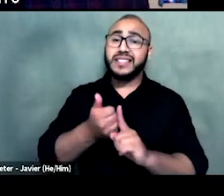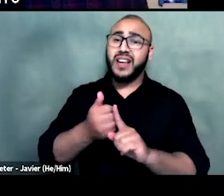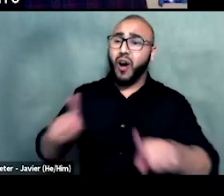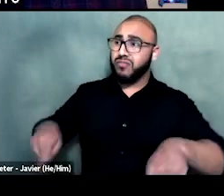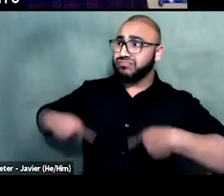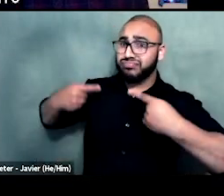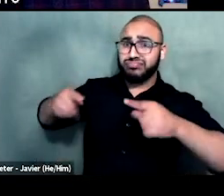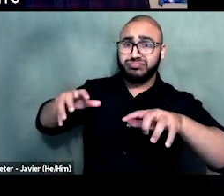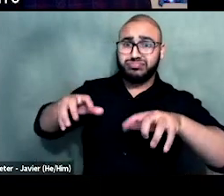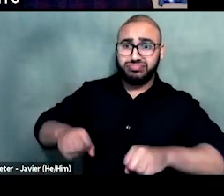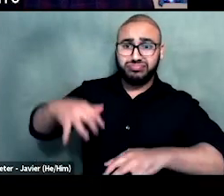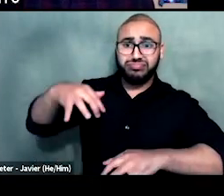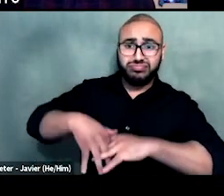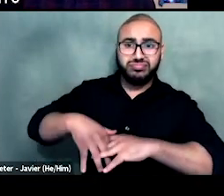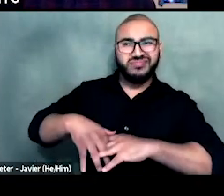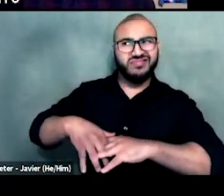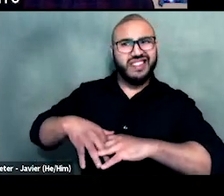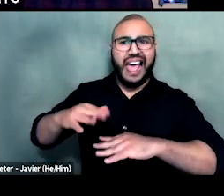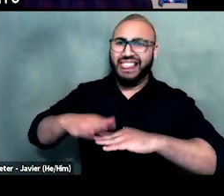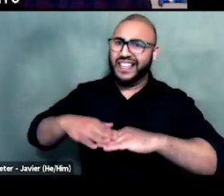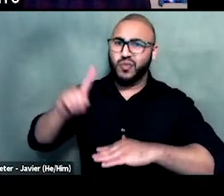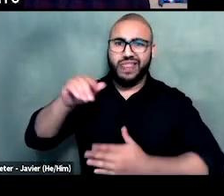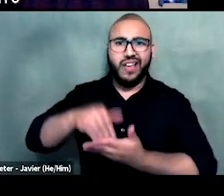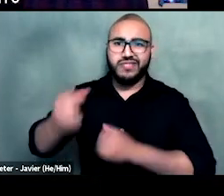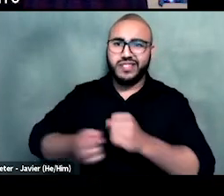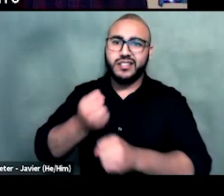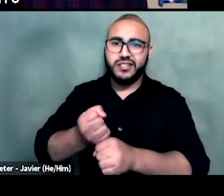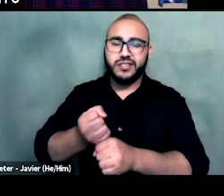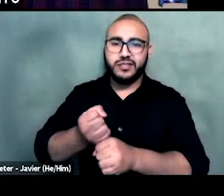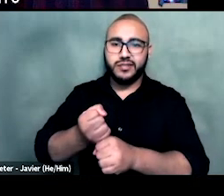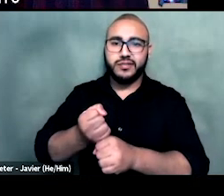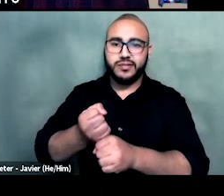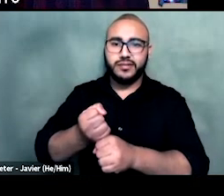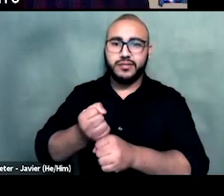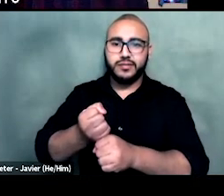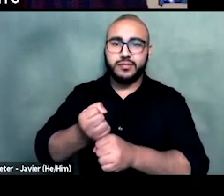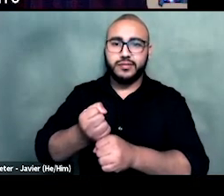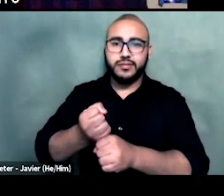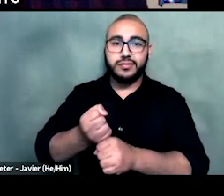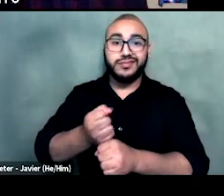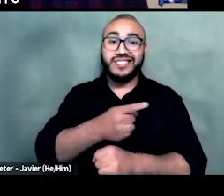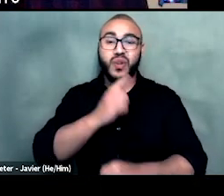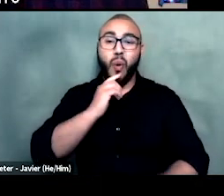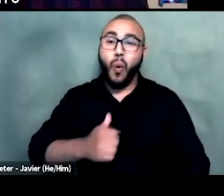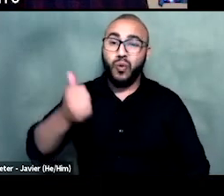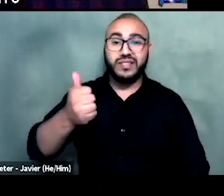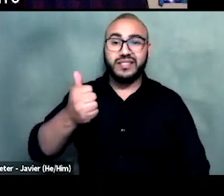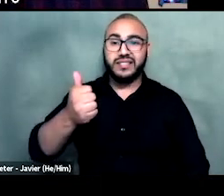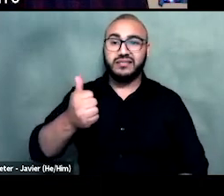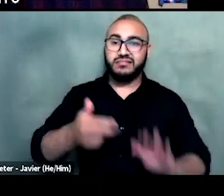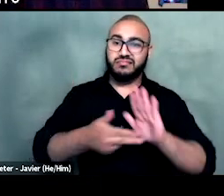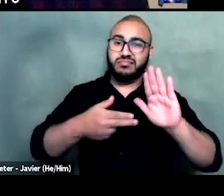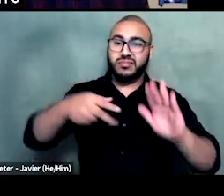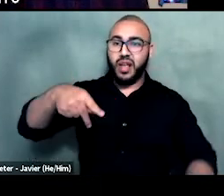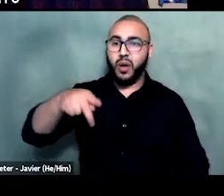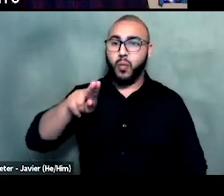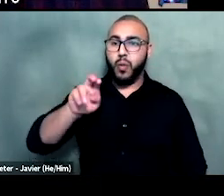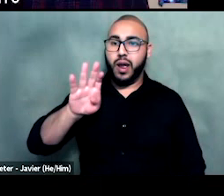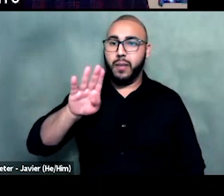probably at least 1,000 years. And it's one of the oldest pueblos This is in New Mexico.